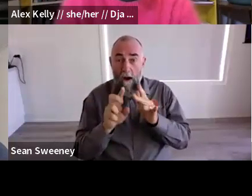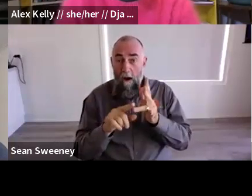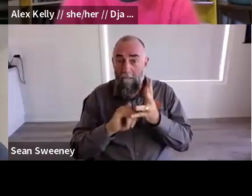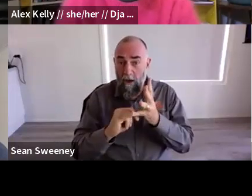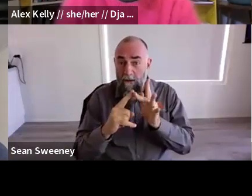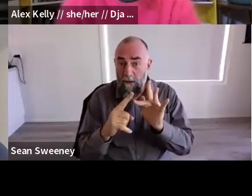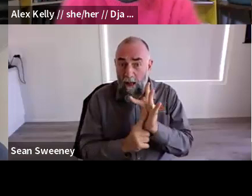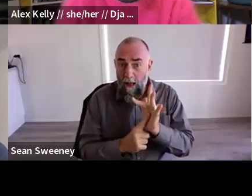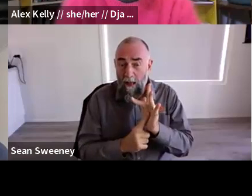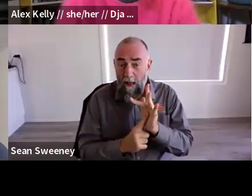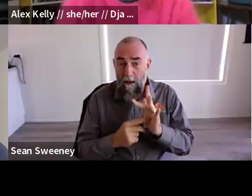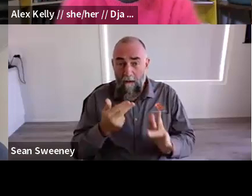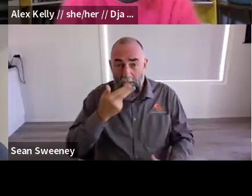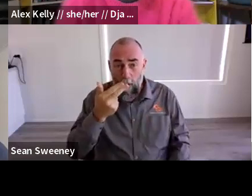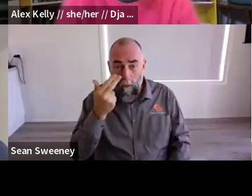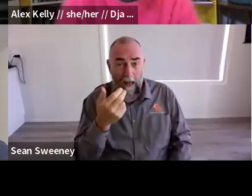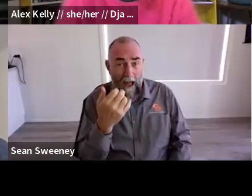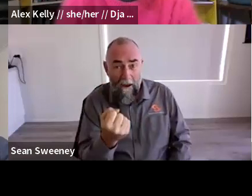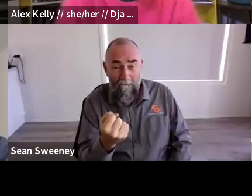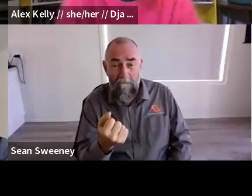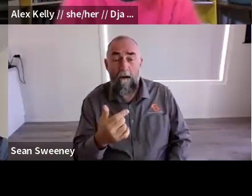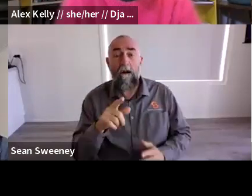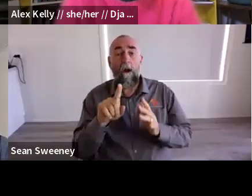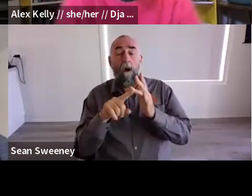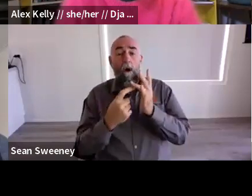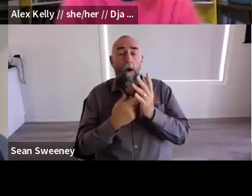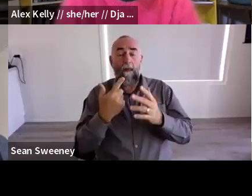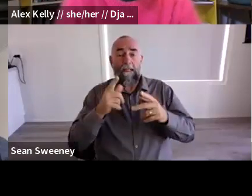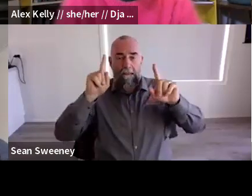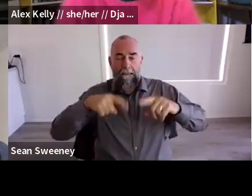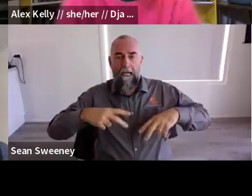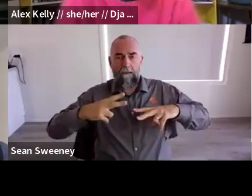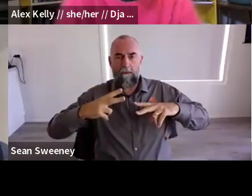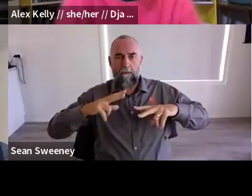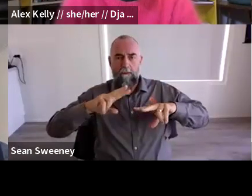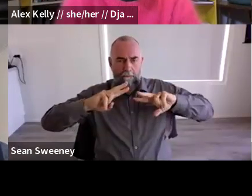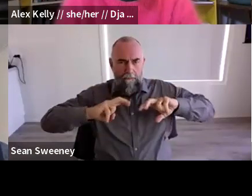Nations communities that, you know, their country and their lands are